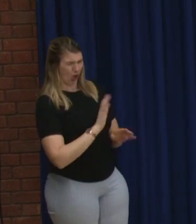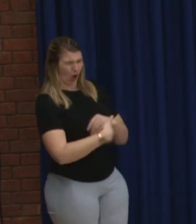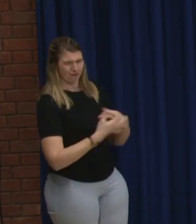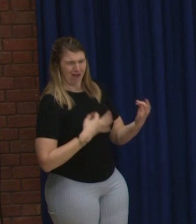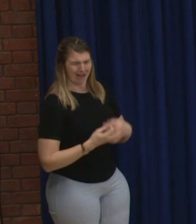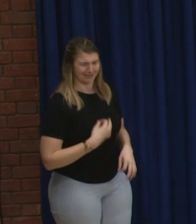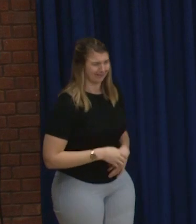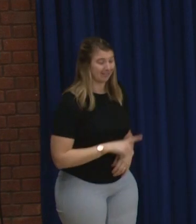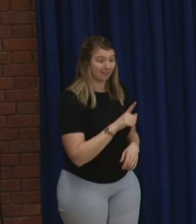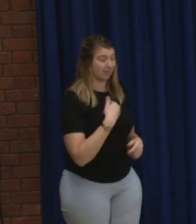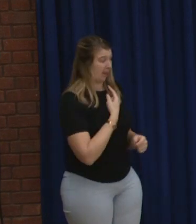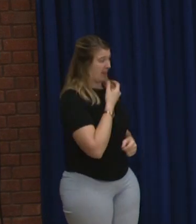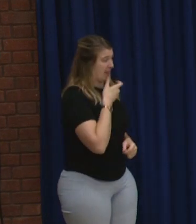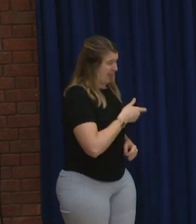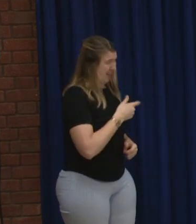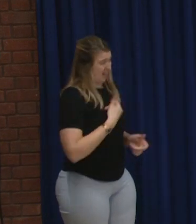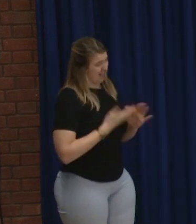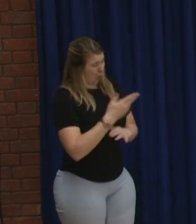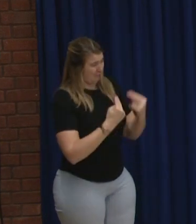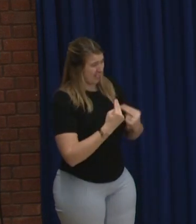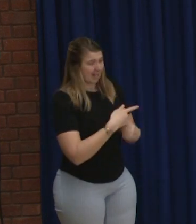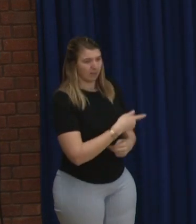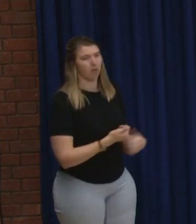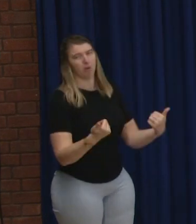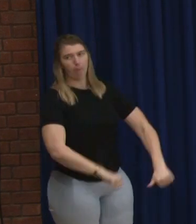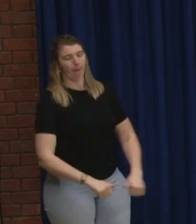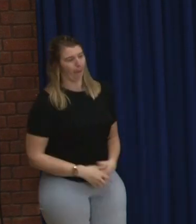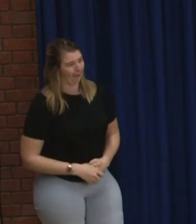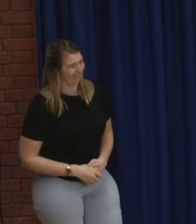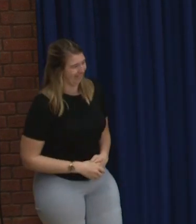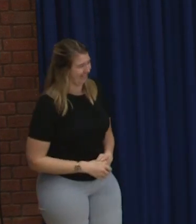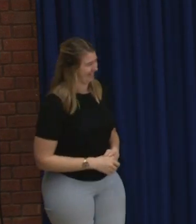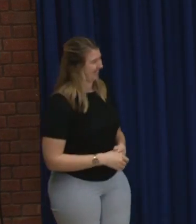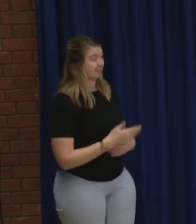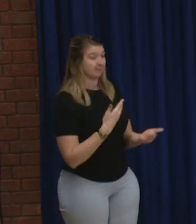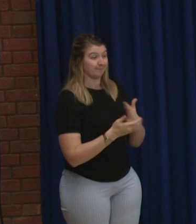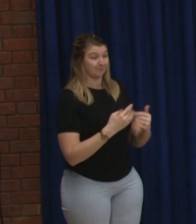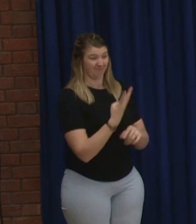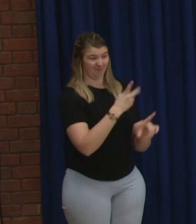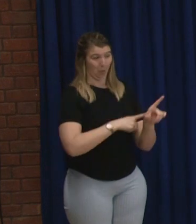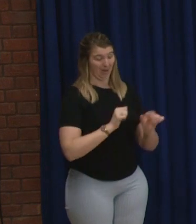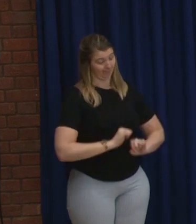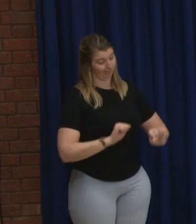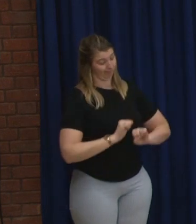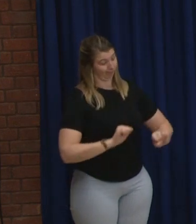last'. After the typical NHS four year wait, I went on medication last summer, boy, I wish I'd